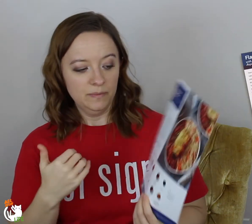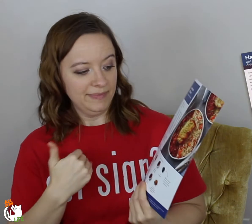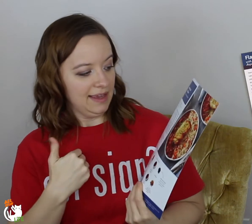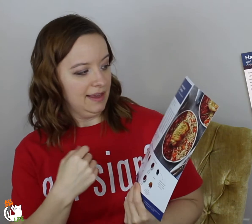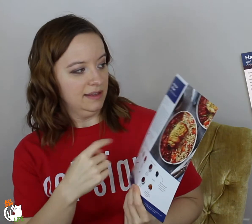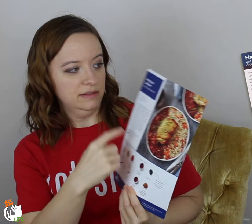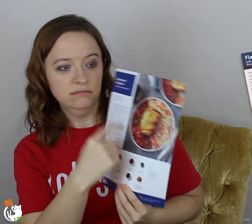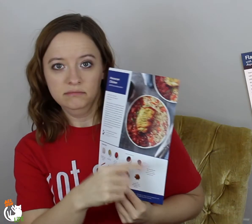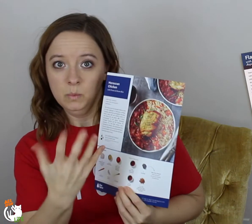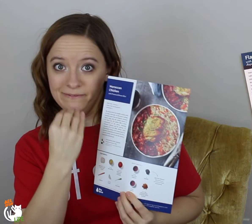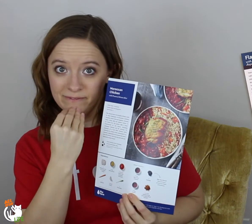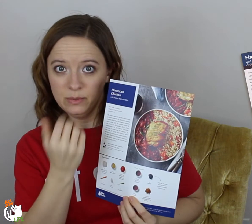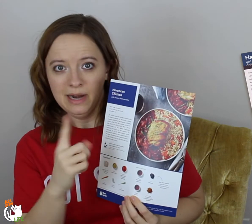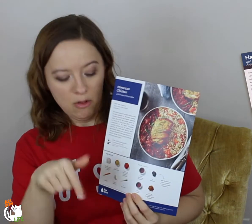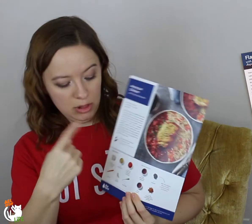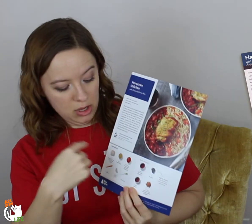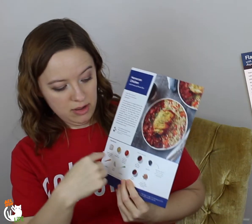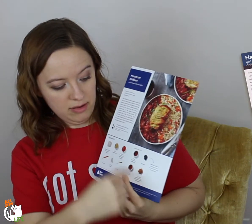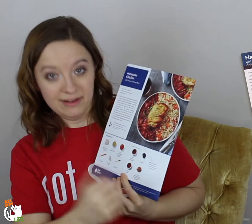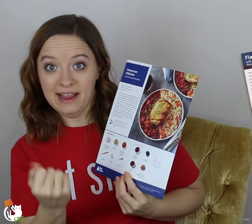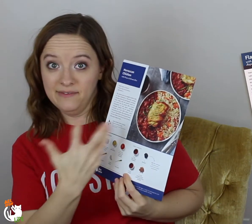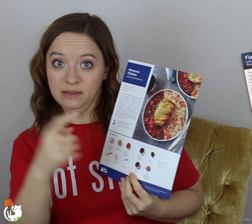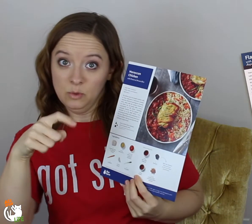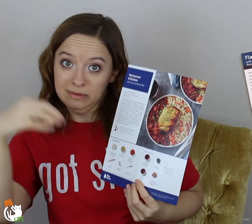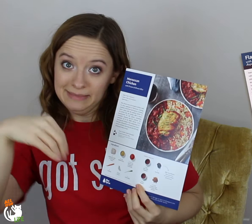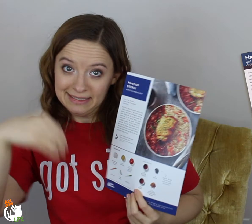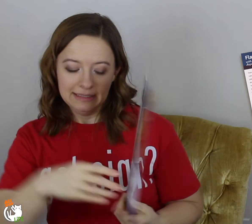So it has what food, what are the ingredients,